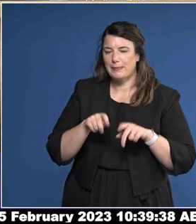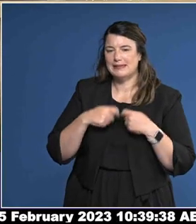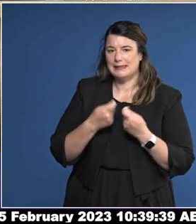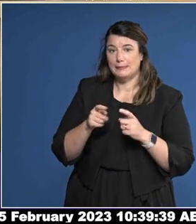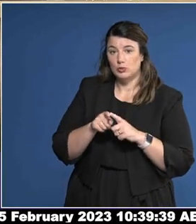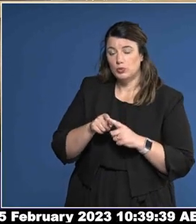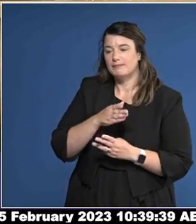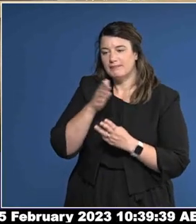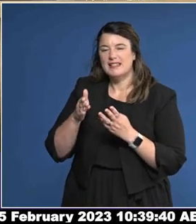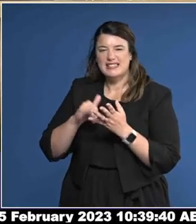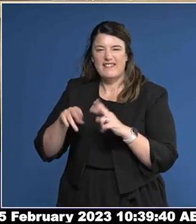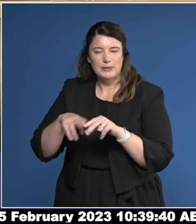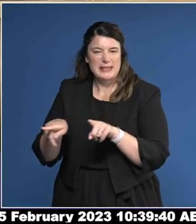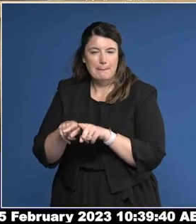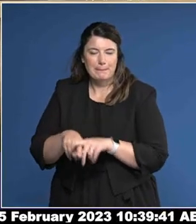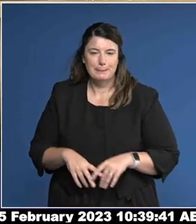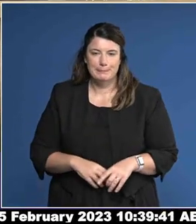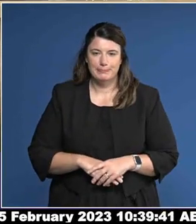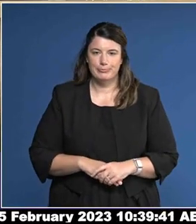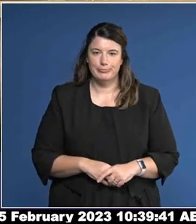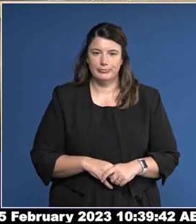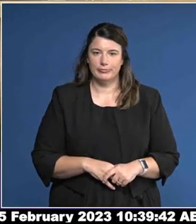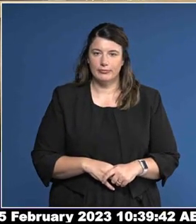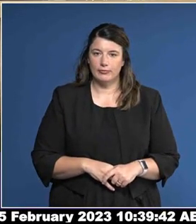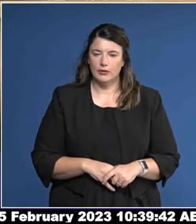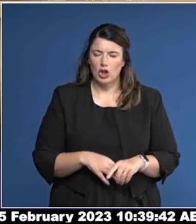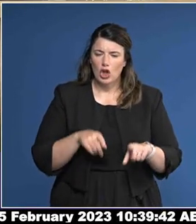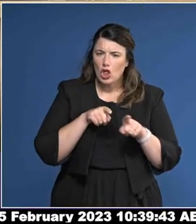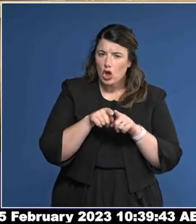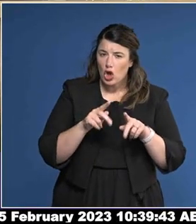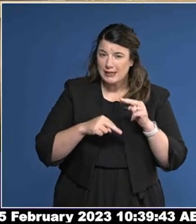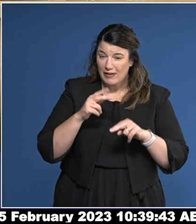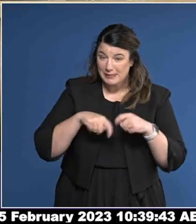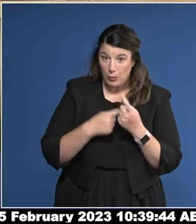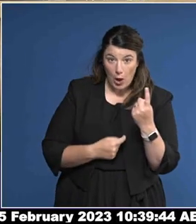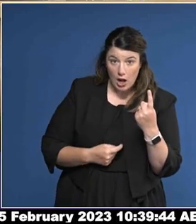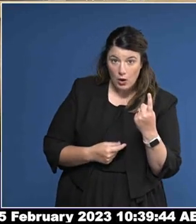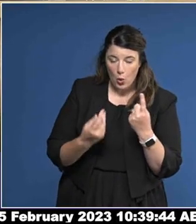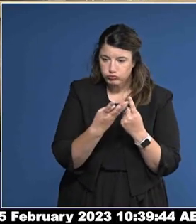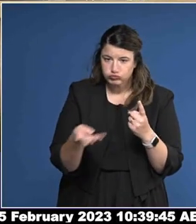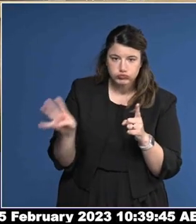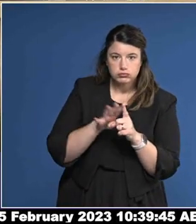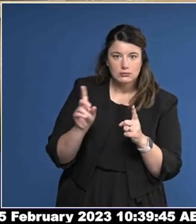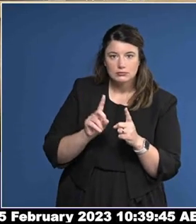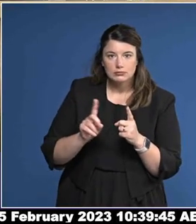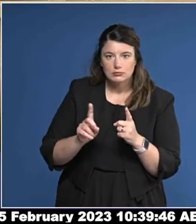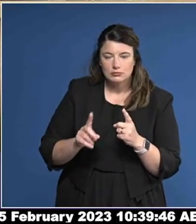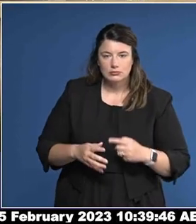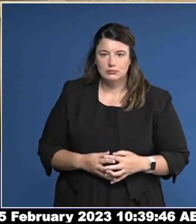All right. And when you say, "Learning and Development team", is it one person or is it a vast enterprise of people? It's a mix.